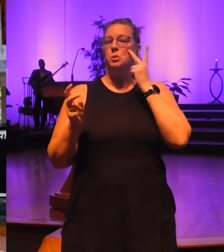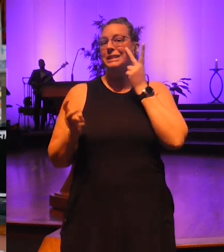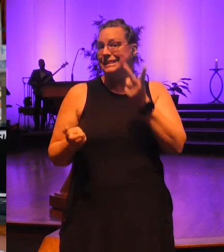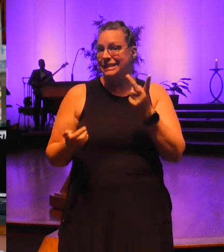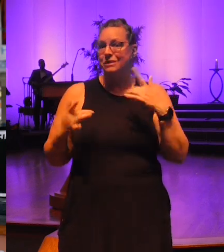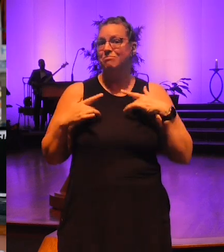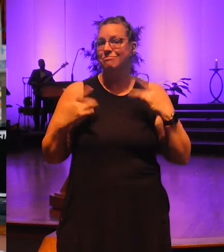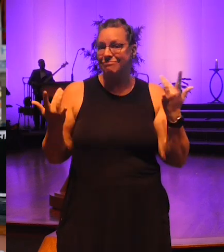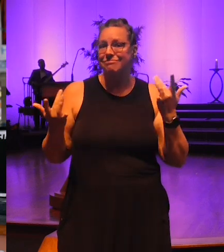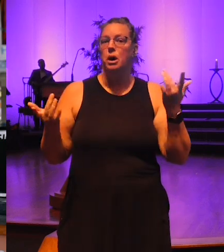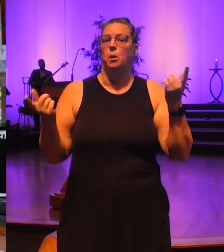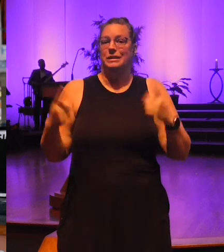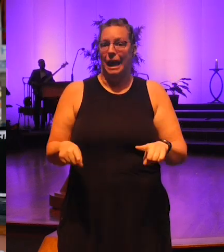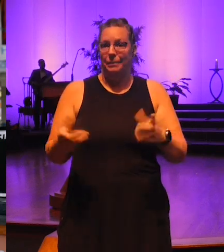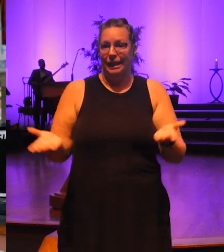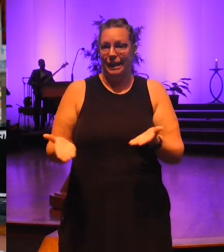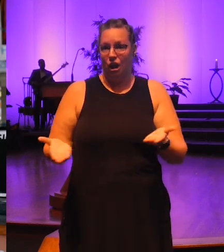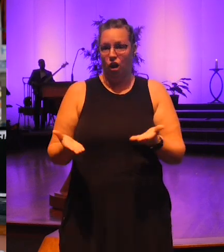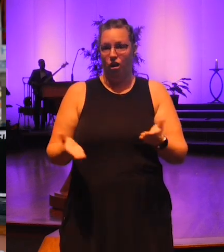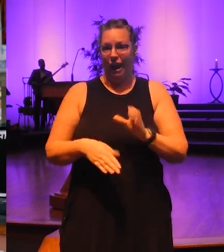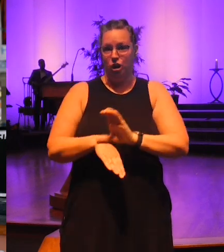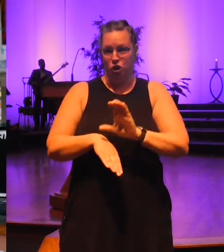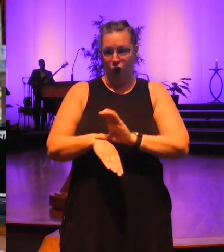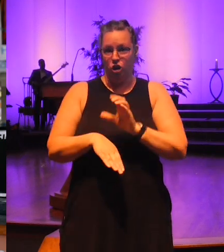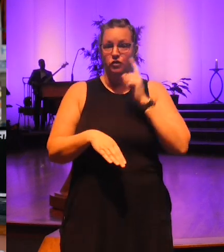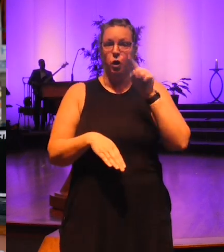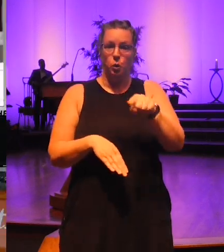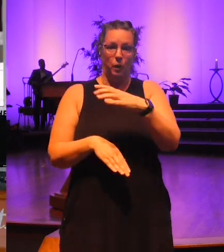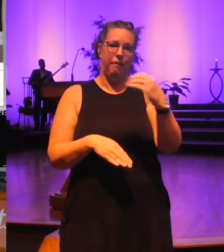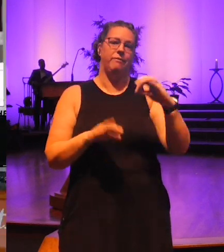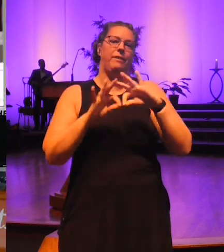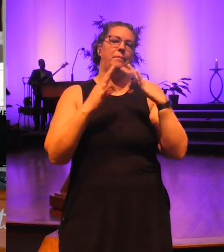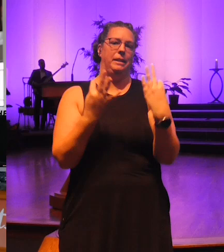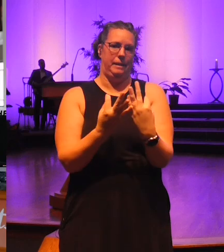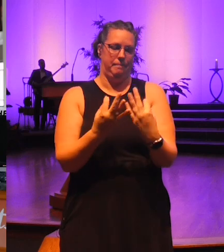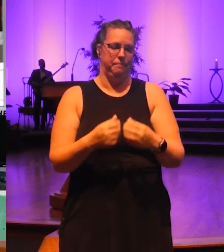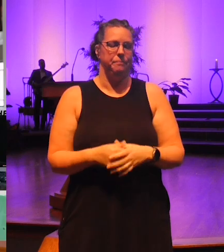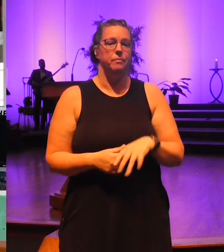that are coming up here at Mile High church for you and your family Reverend Josh offers